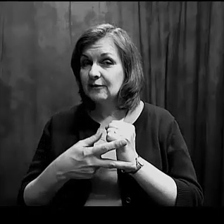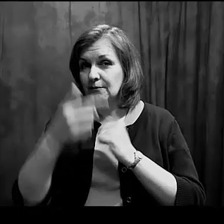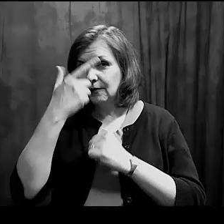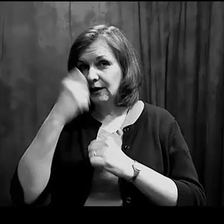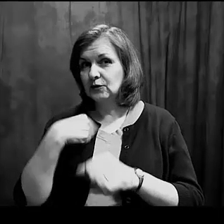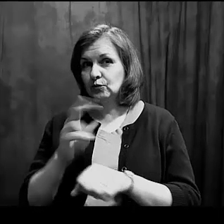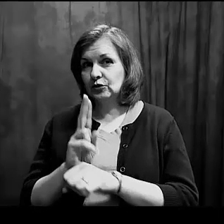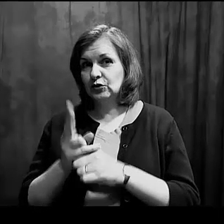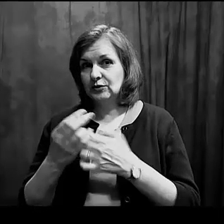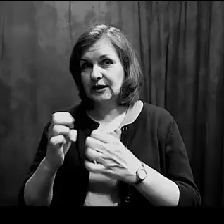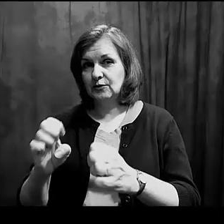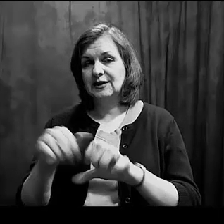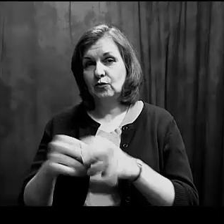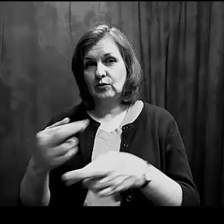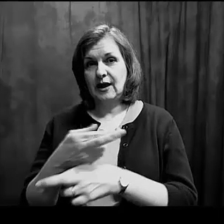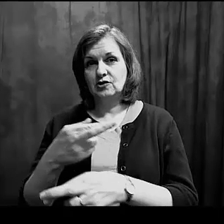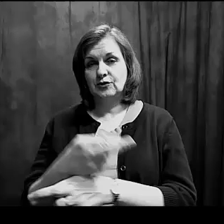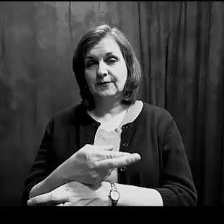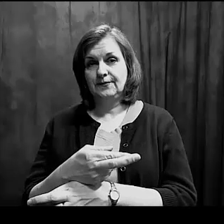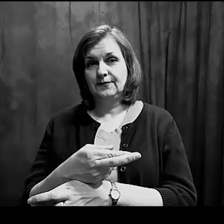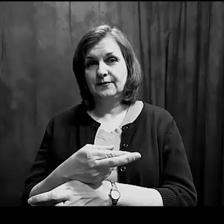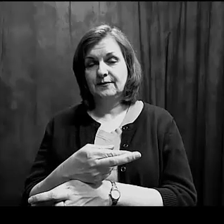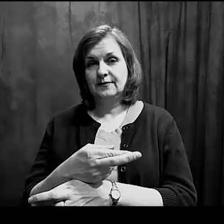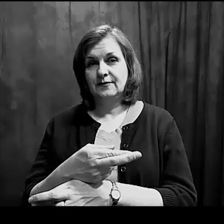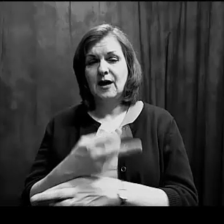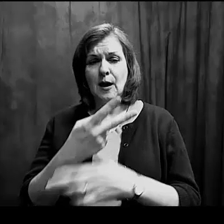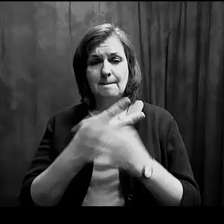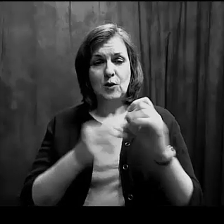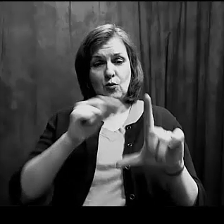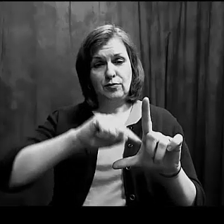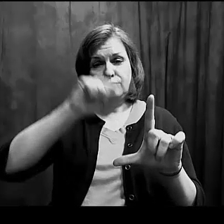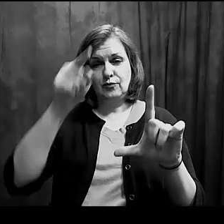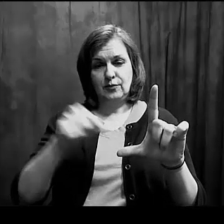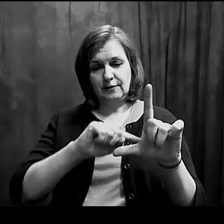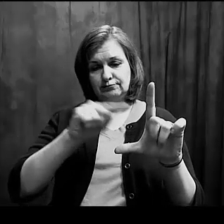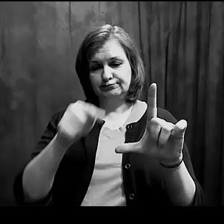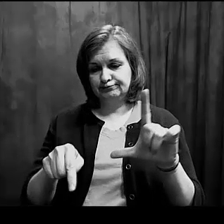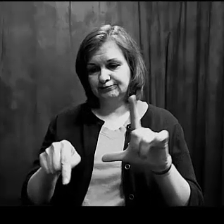in this reaction -- we still end up in the same point this important to remember